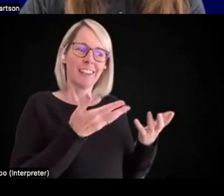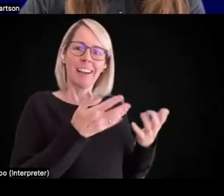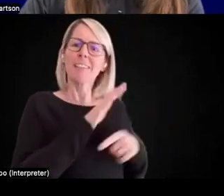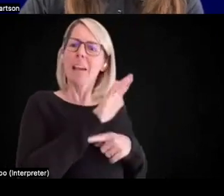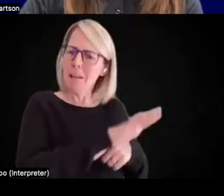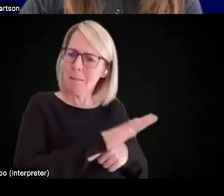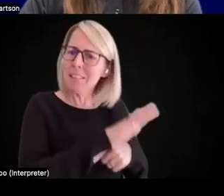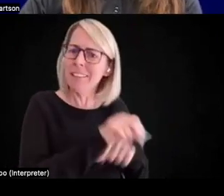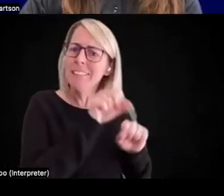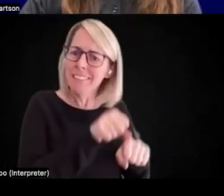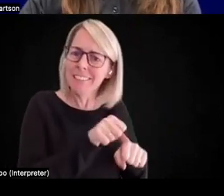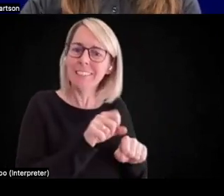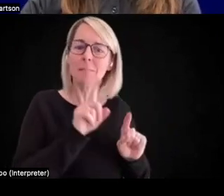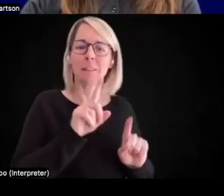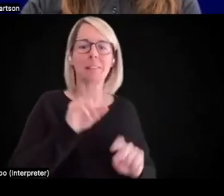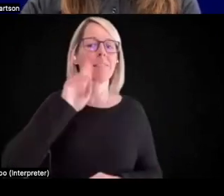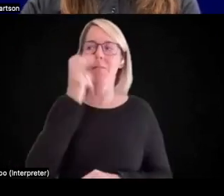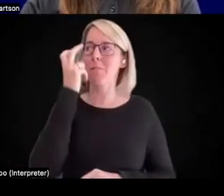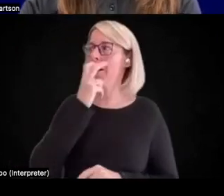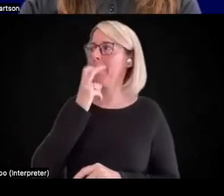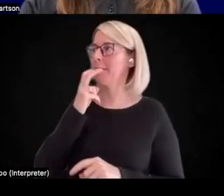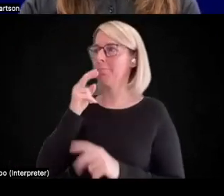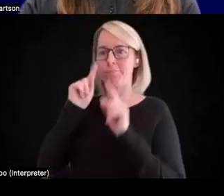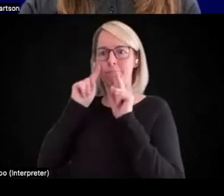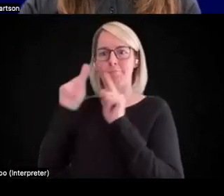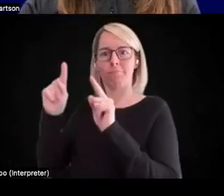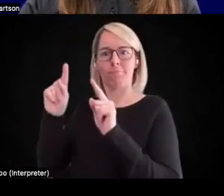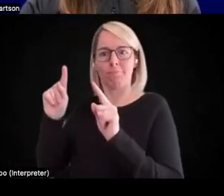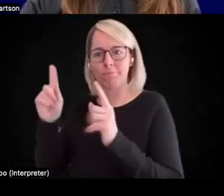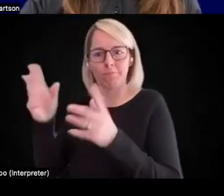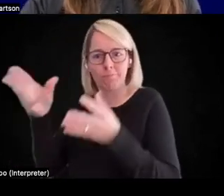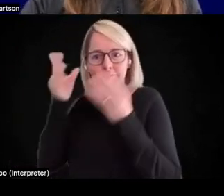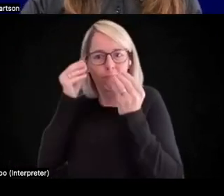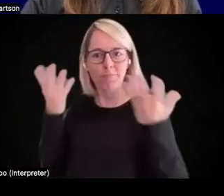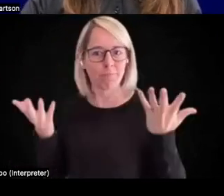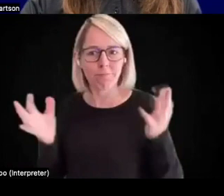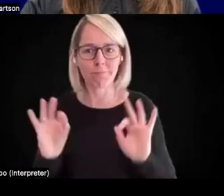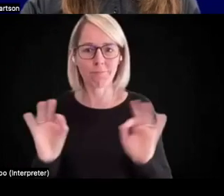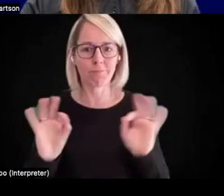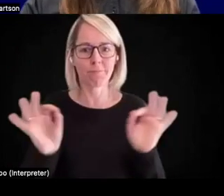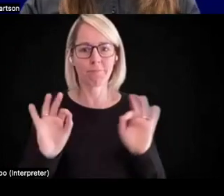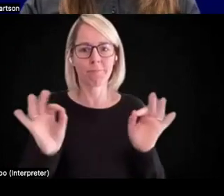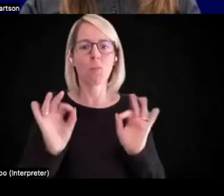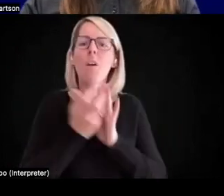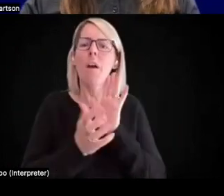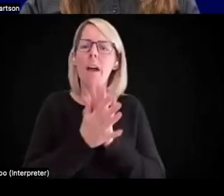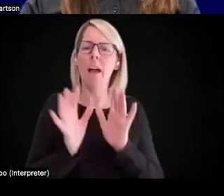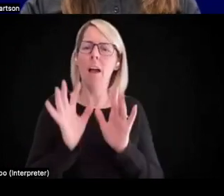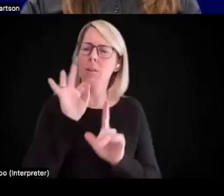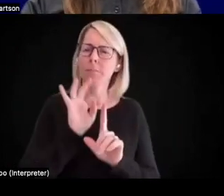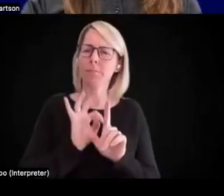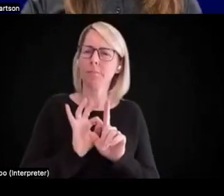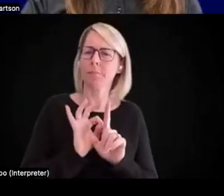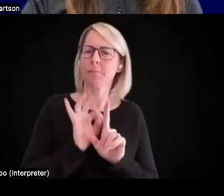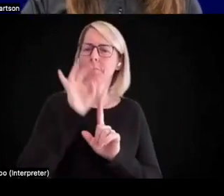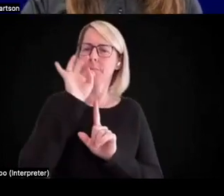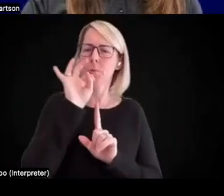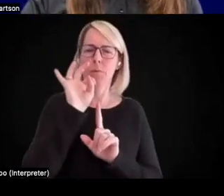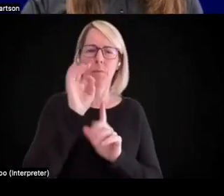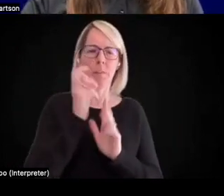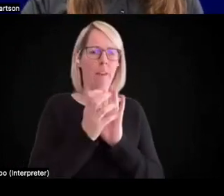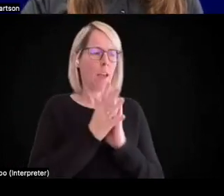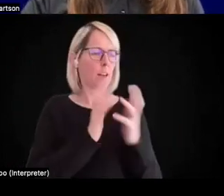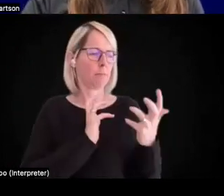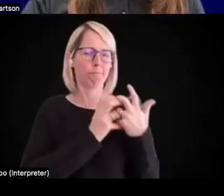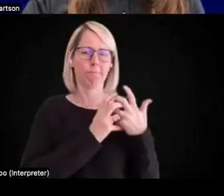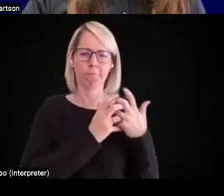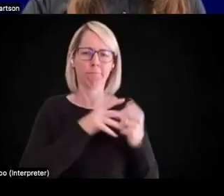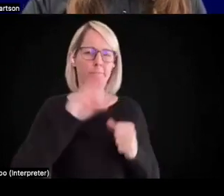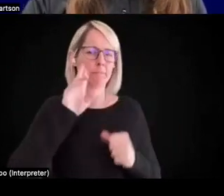no way of knowing that. So, how could we repeat that interaction in a deafblind attuned way?